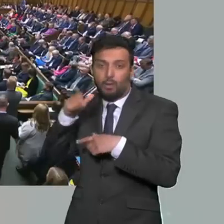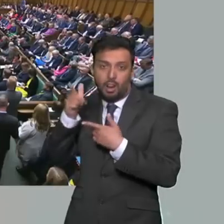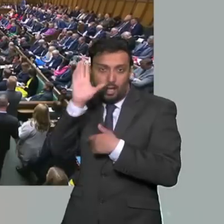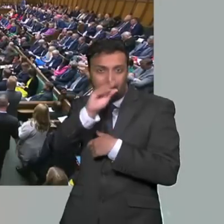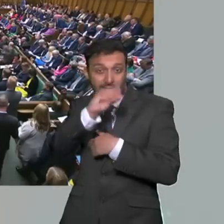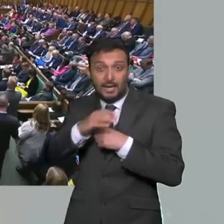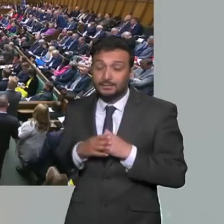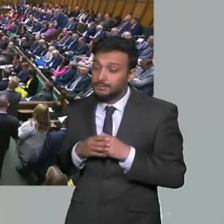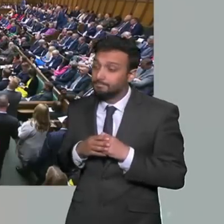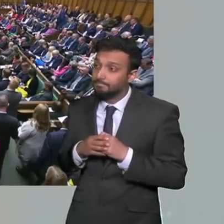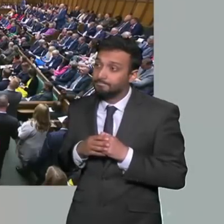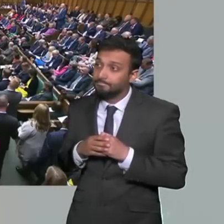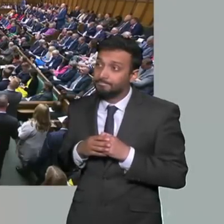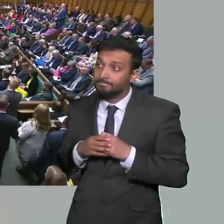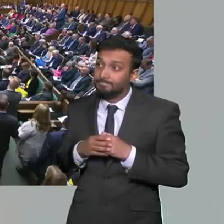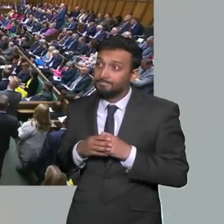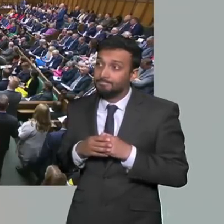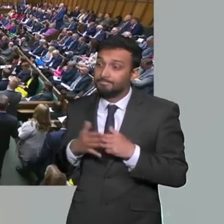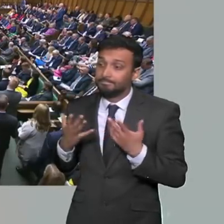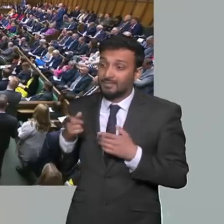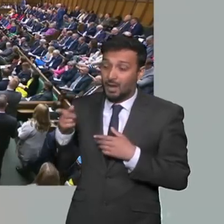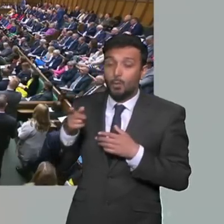Mr Speaker We now come to the leader of the SNP, Ian Blackford.